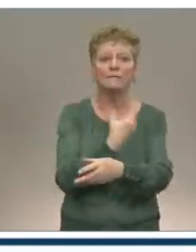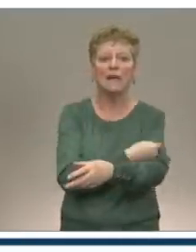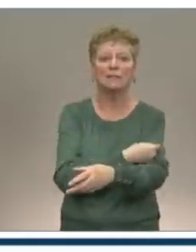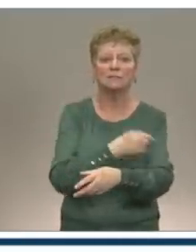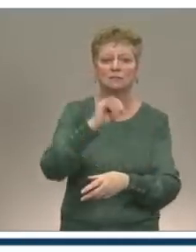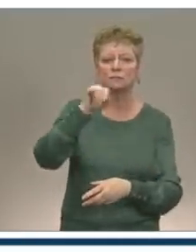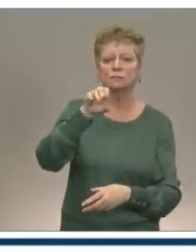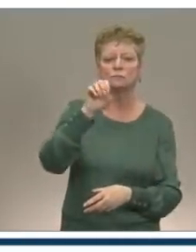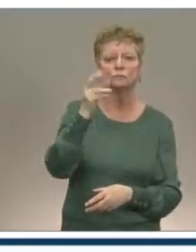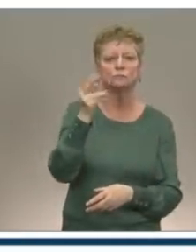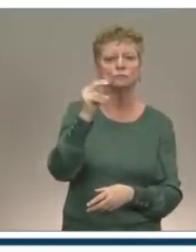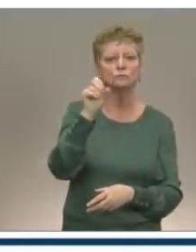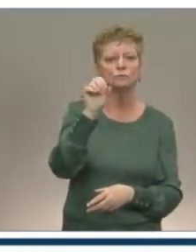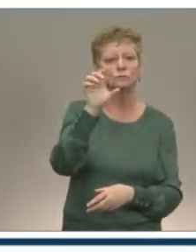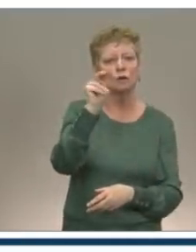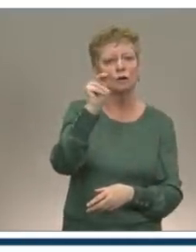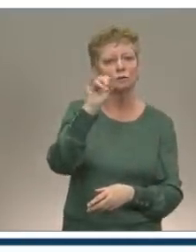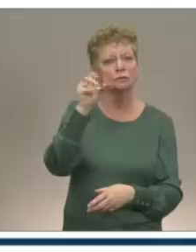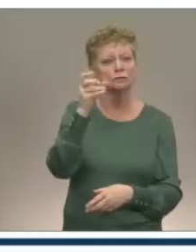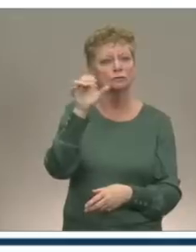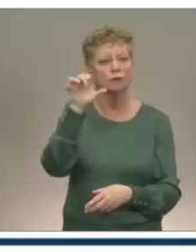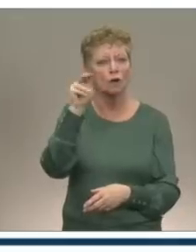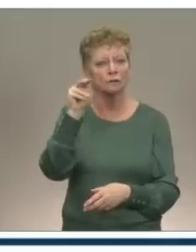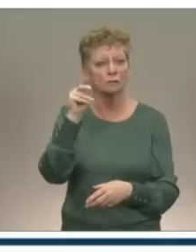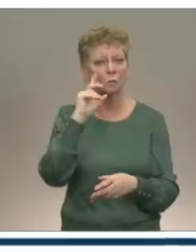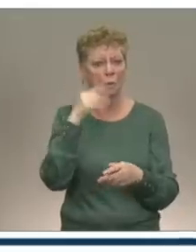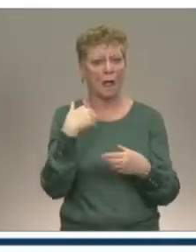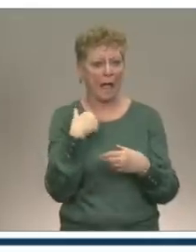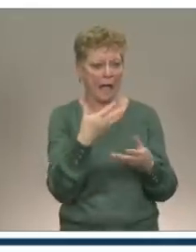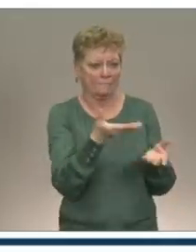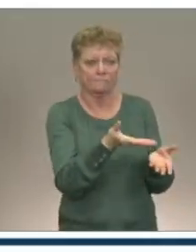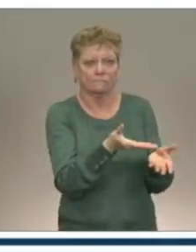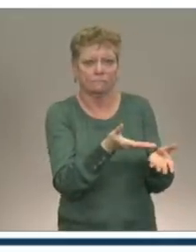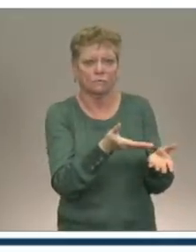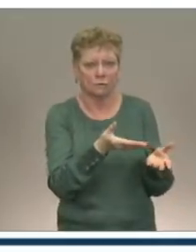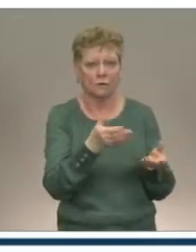uh in the more details that come in the days ahead uh for the small number of